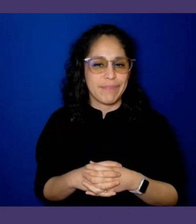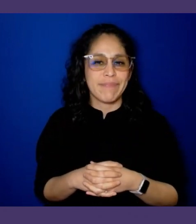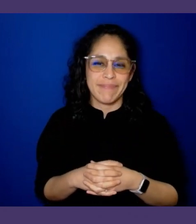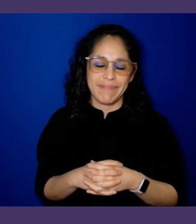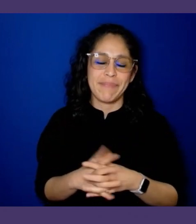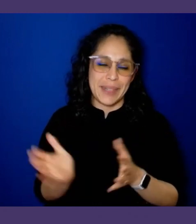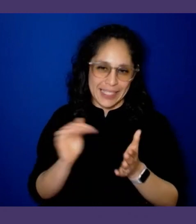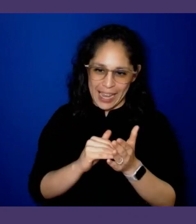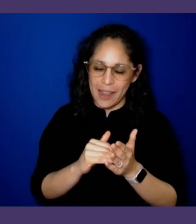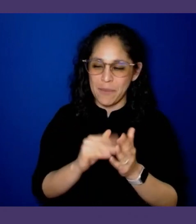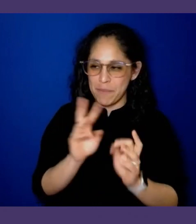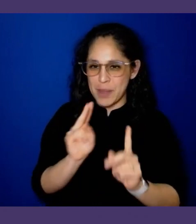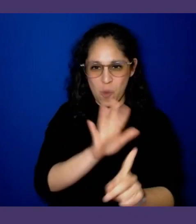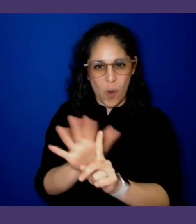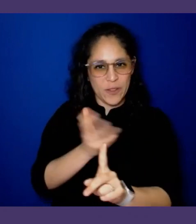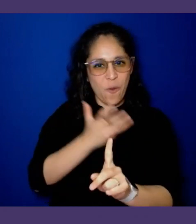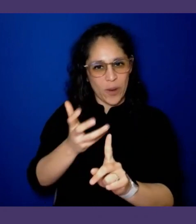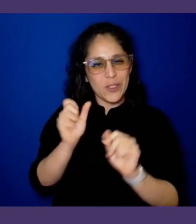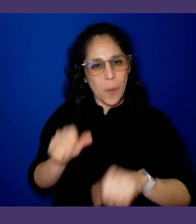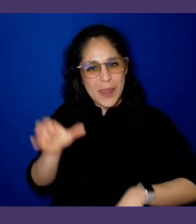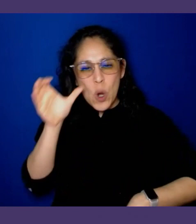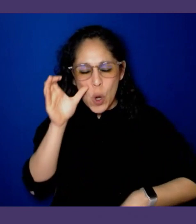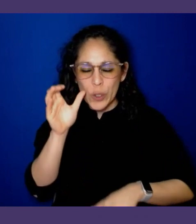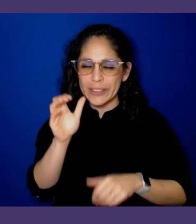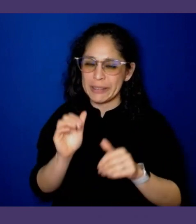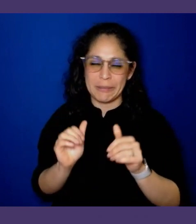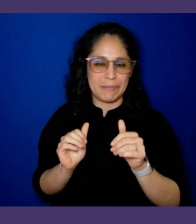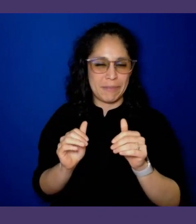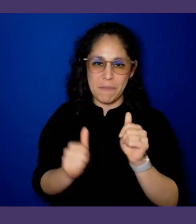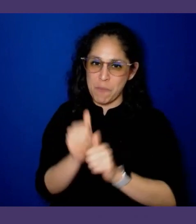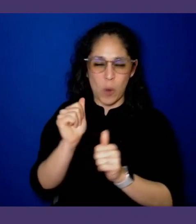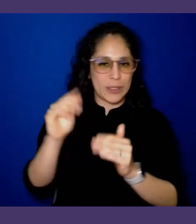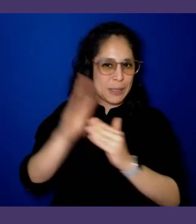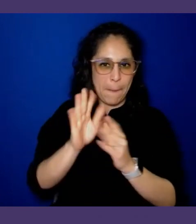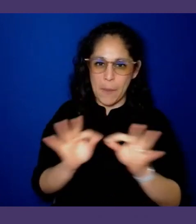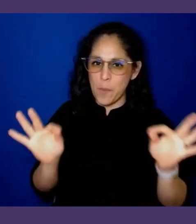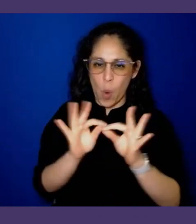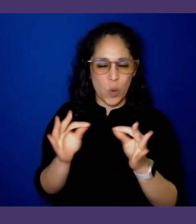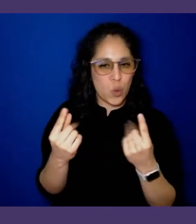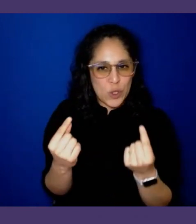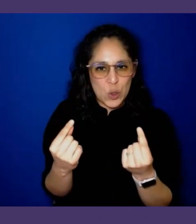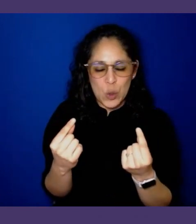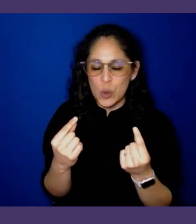I think that's one of the big parts of what we do is we want to make sure that everybody's voice is included.